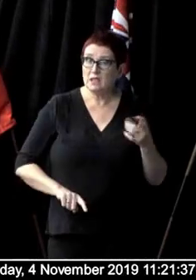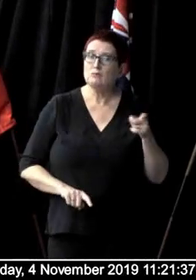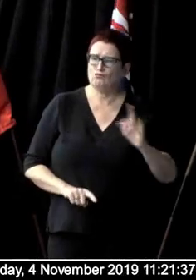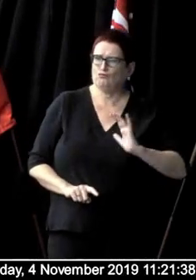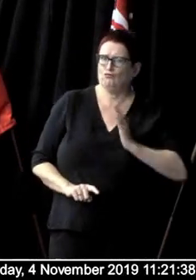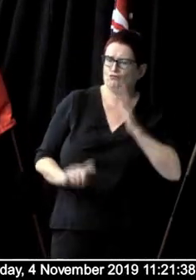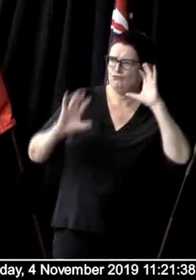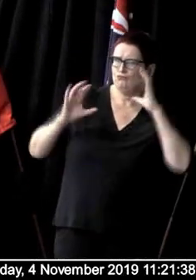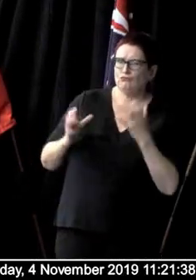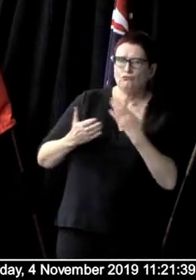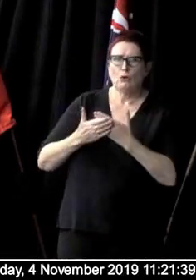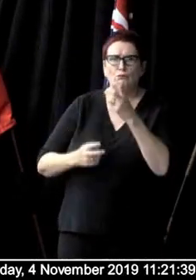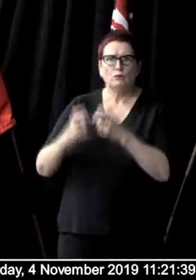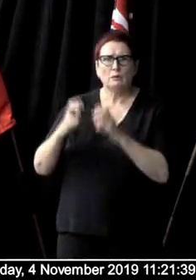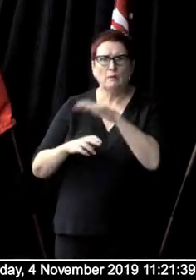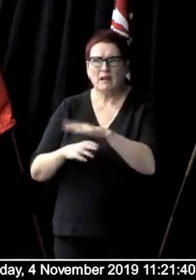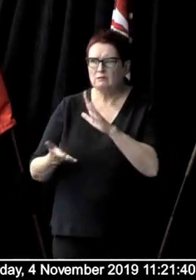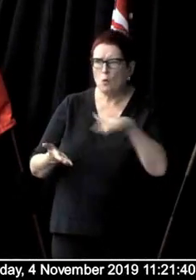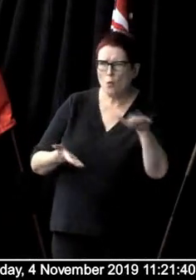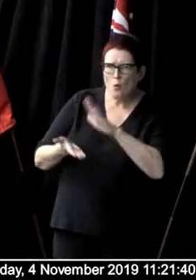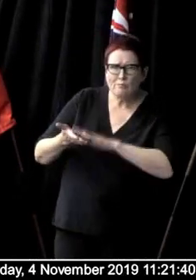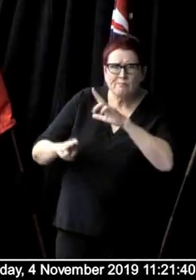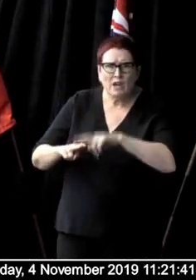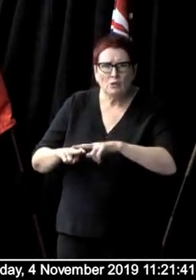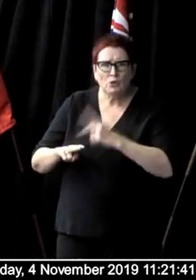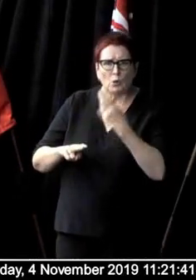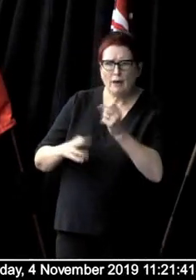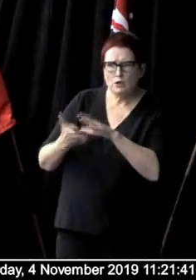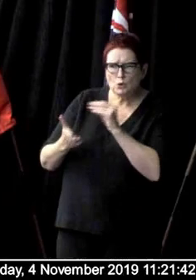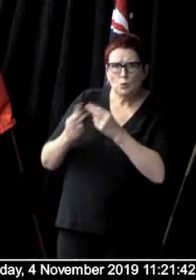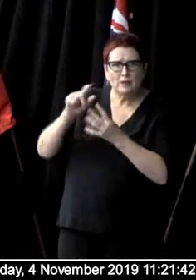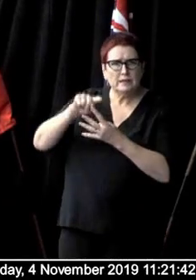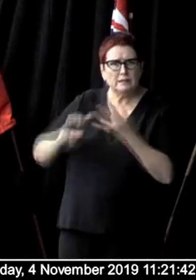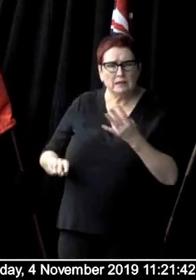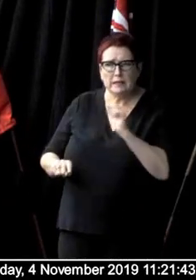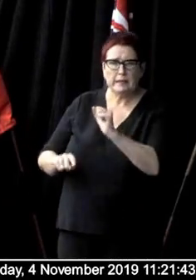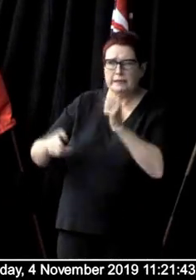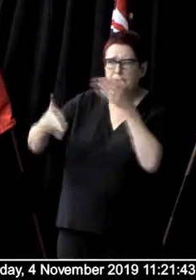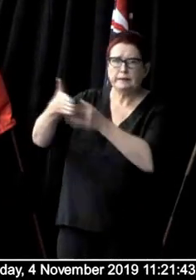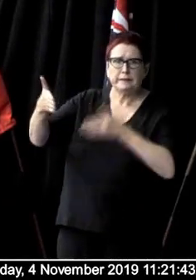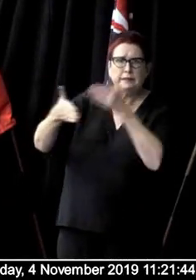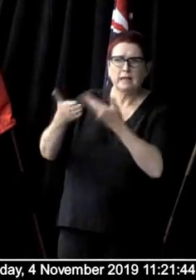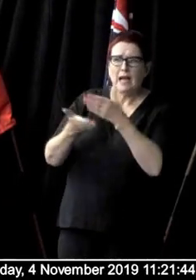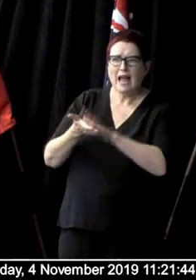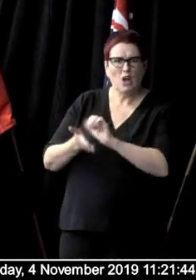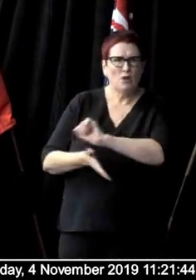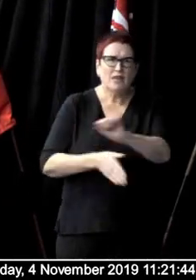in the issues that parents of students with disabilities are confronted with in relation to the schooling of their children and the factors